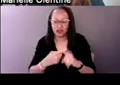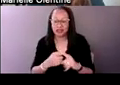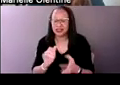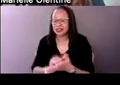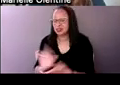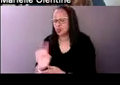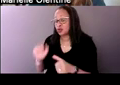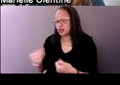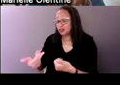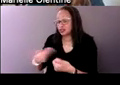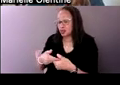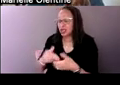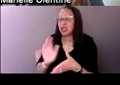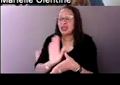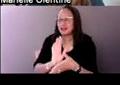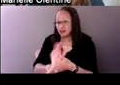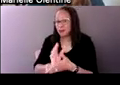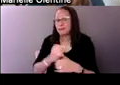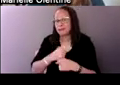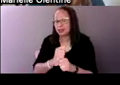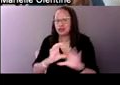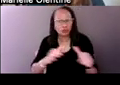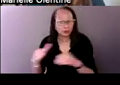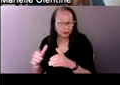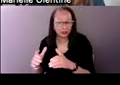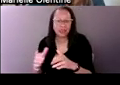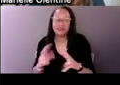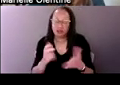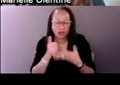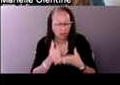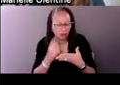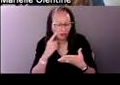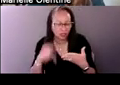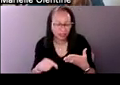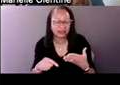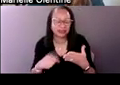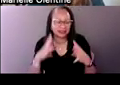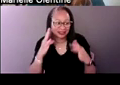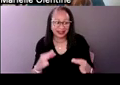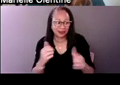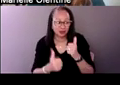playing certain film festivals doesn't mean that it's actually going to be a festival that is useful or